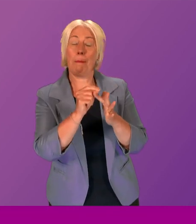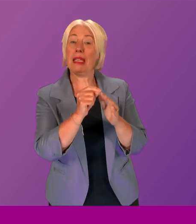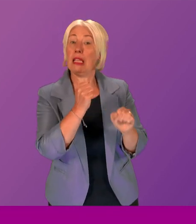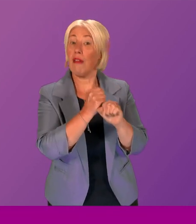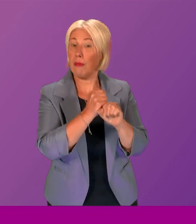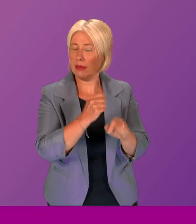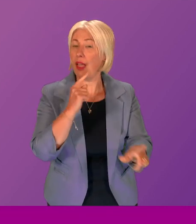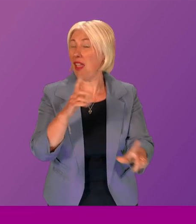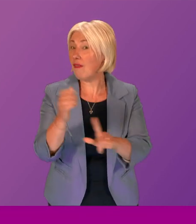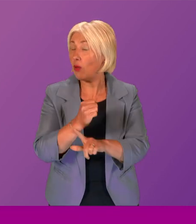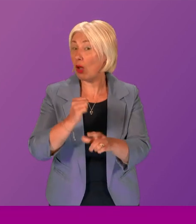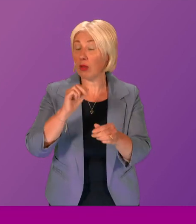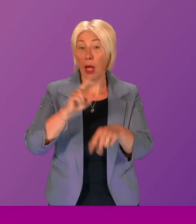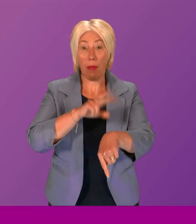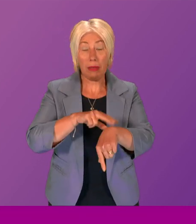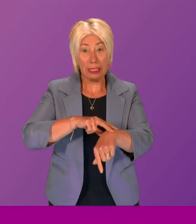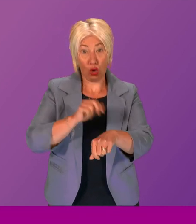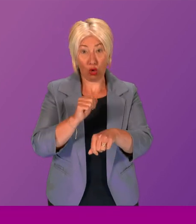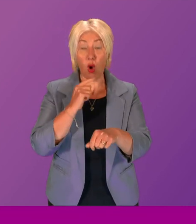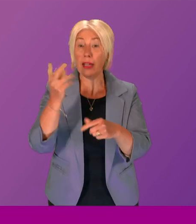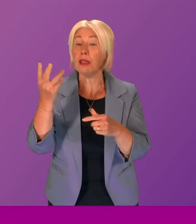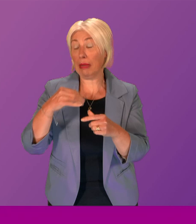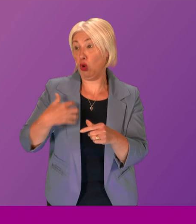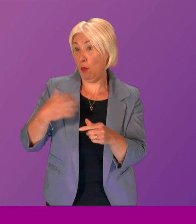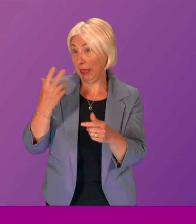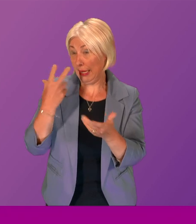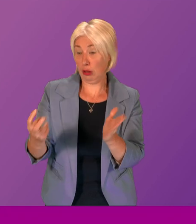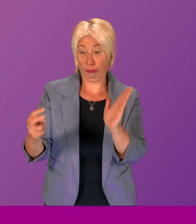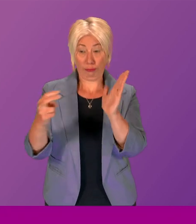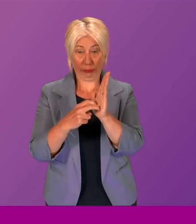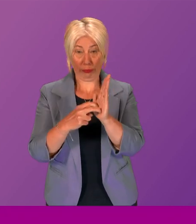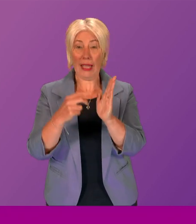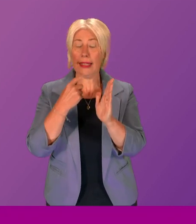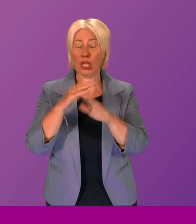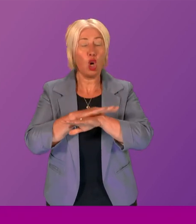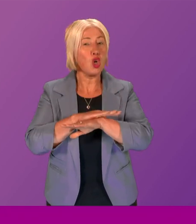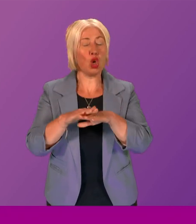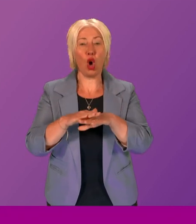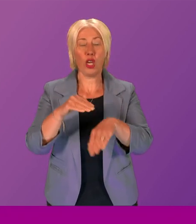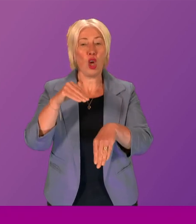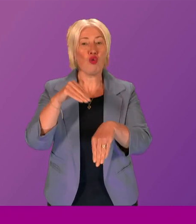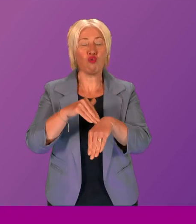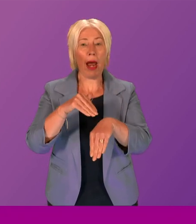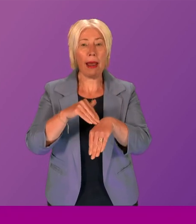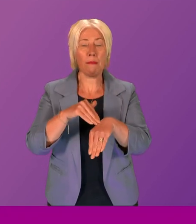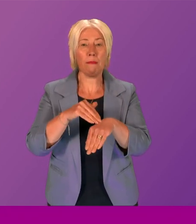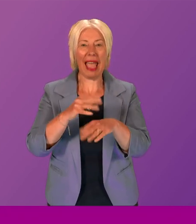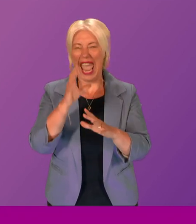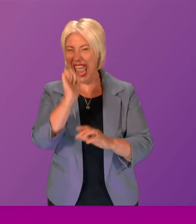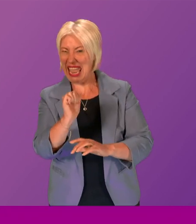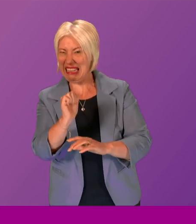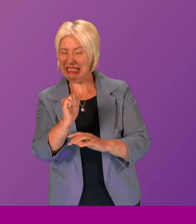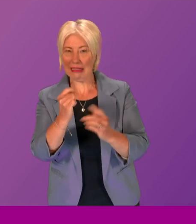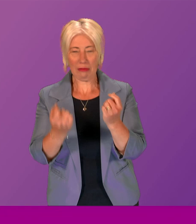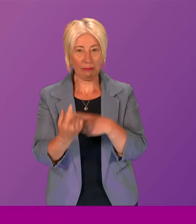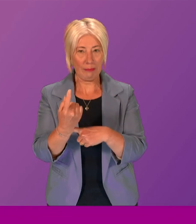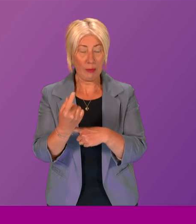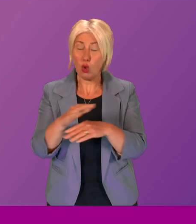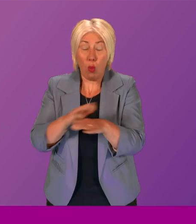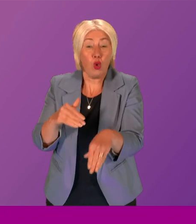Scotland had recorded the complaint against him as a non-crime hate incident. No crime was committed,